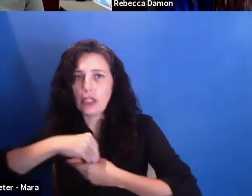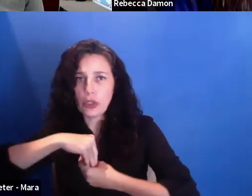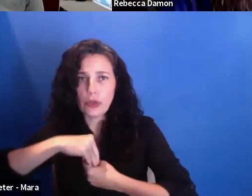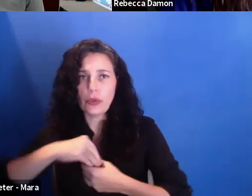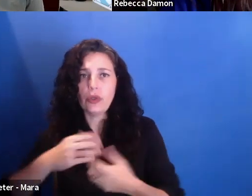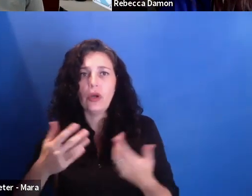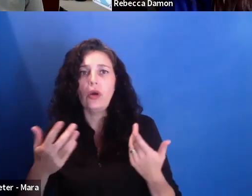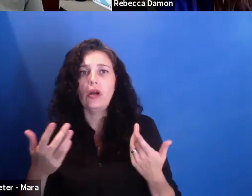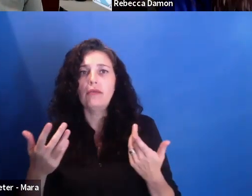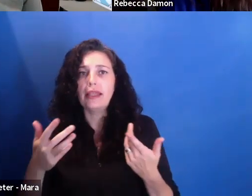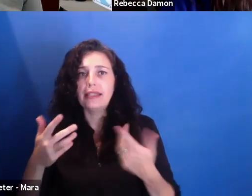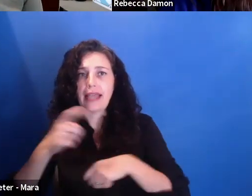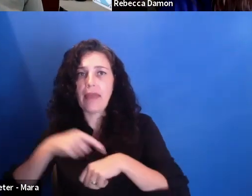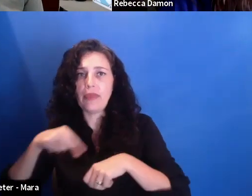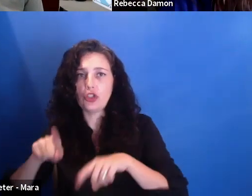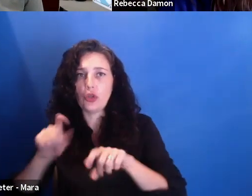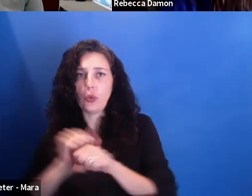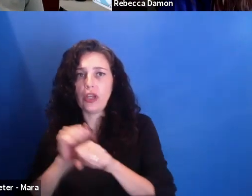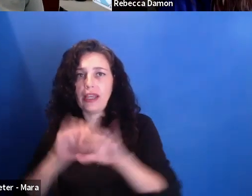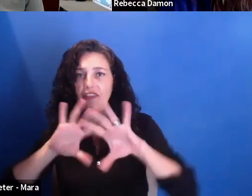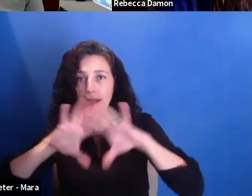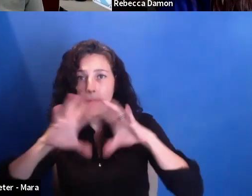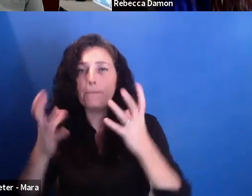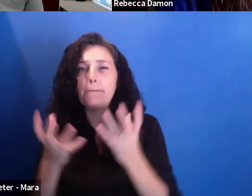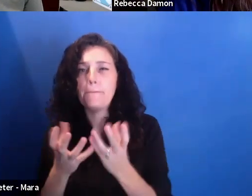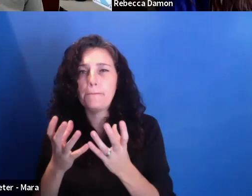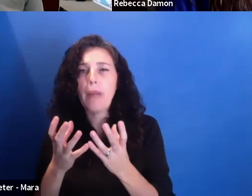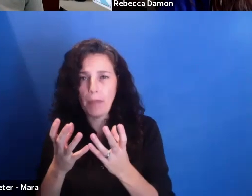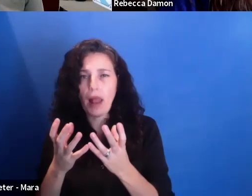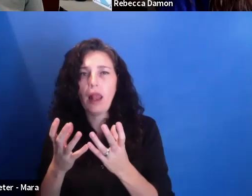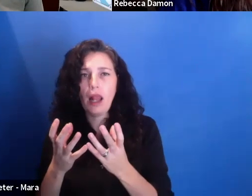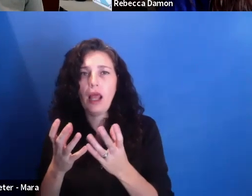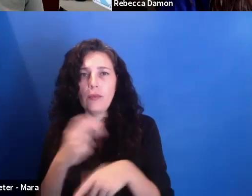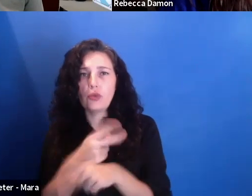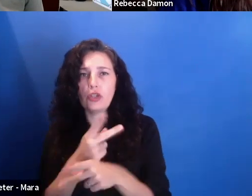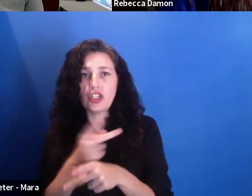a bubble production, where you're in quarantine, while you're working, you're going to need to negotiate